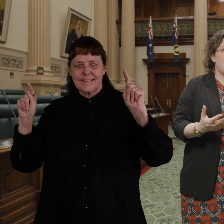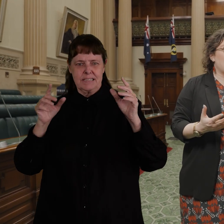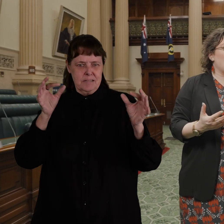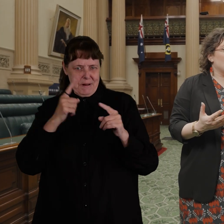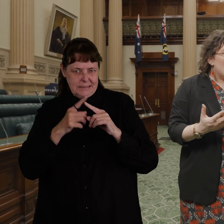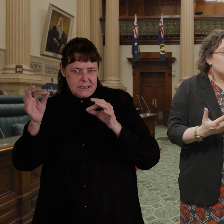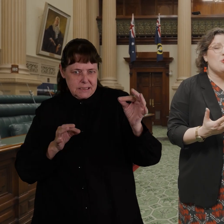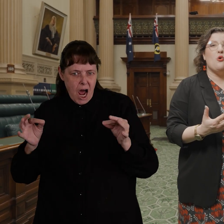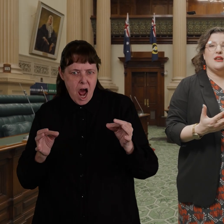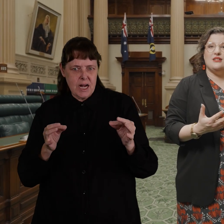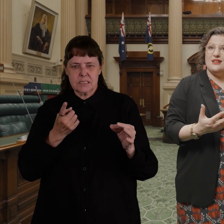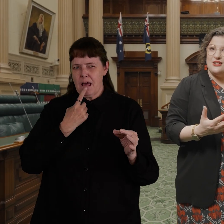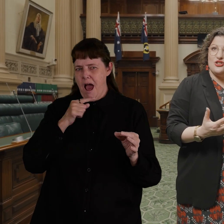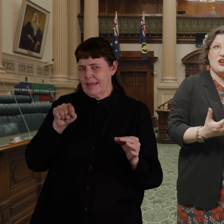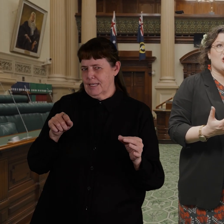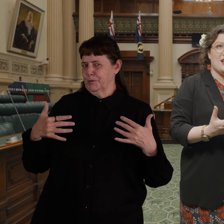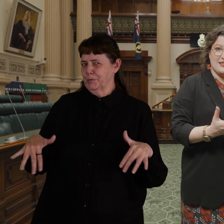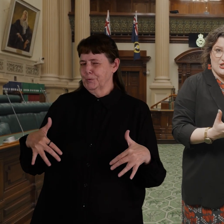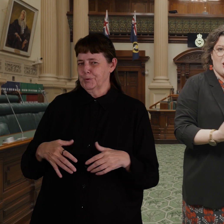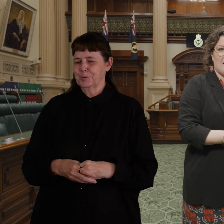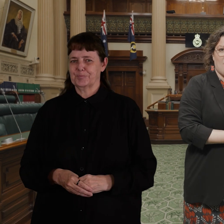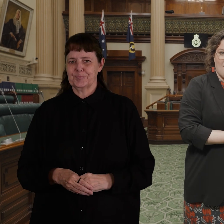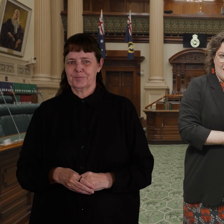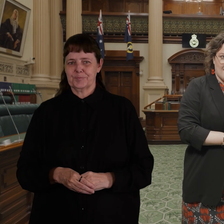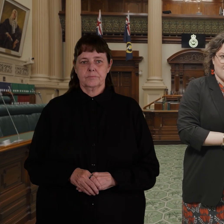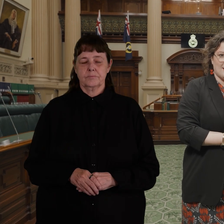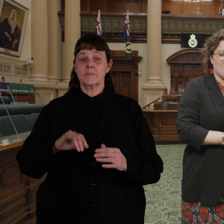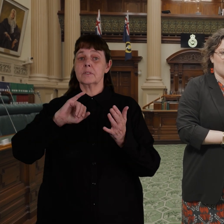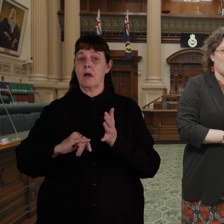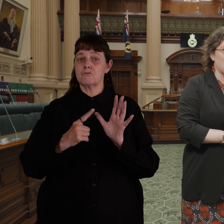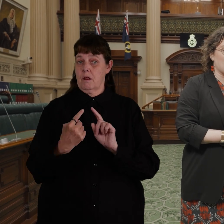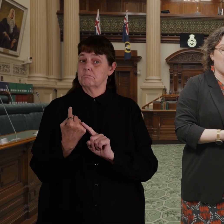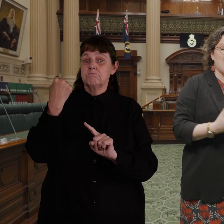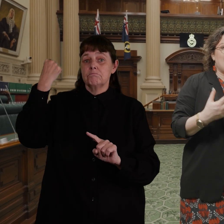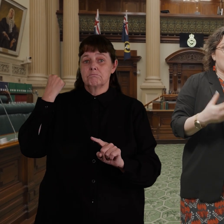that a lot was poured into the construction and styling of our House of Assembly chamber.